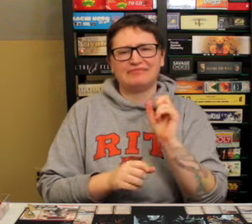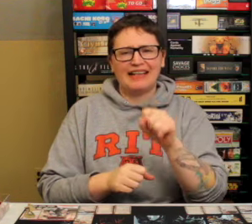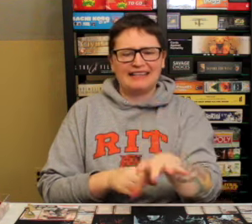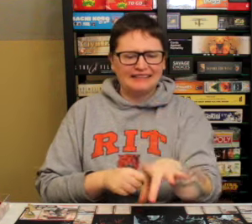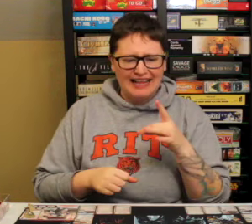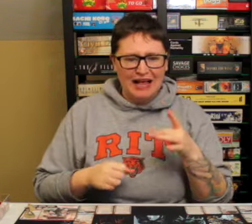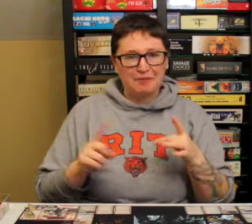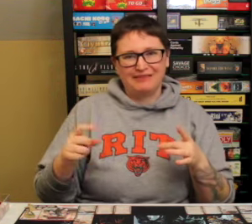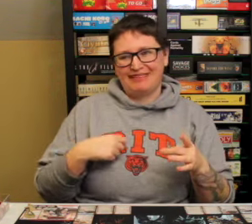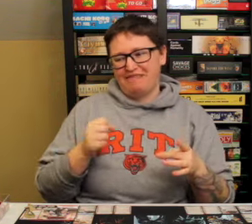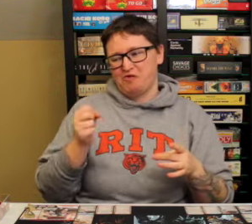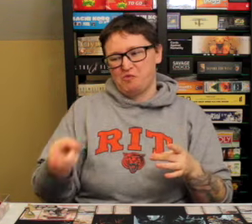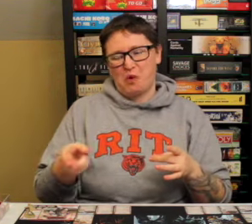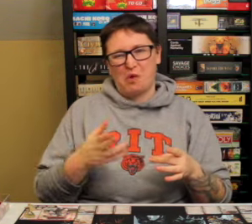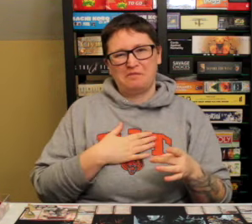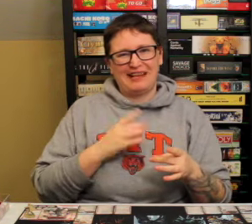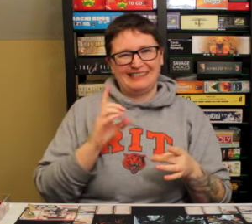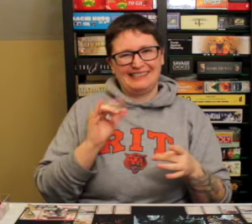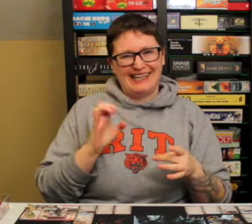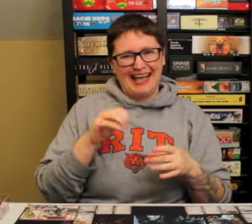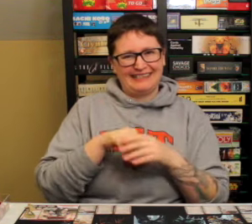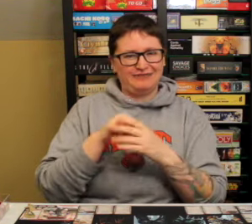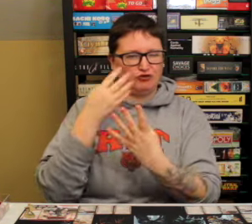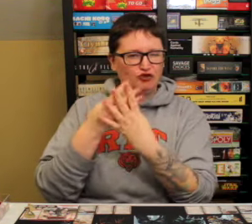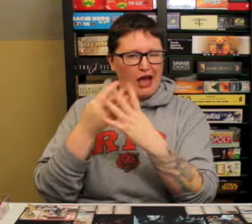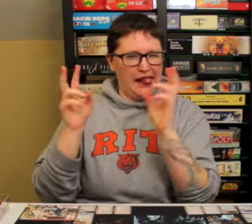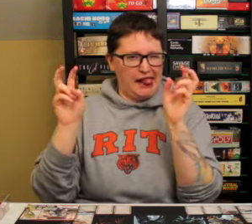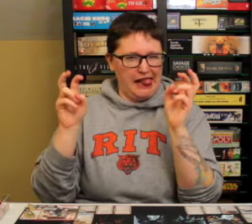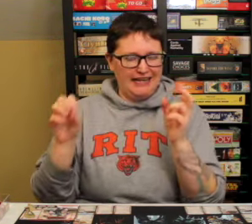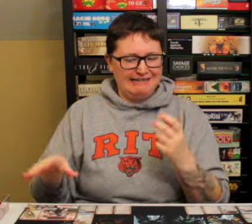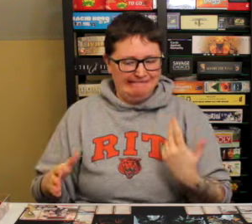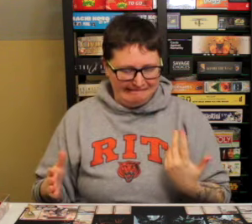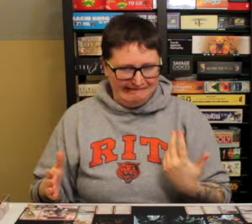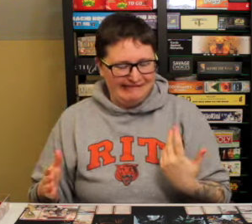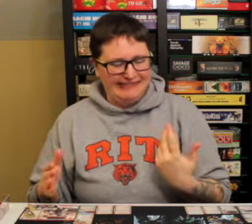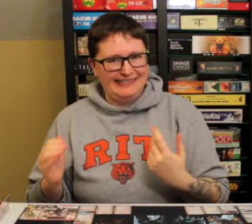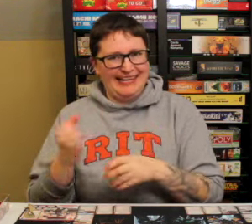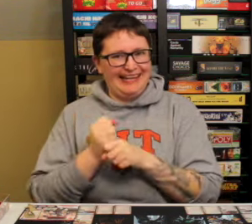If not, then the other person could you know throw my dice into jail.